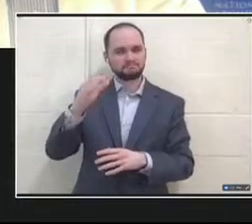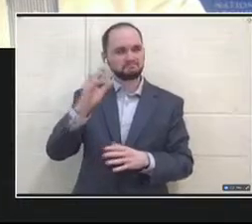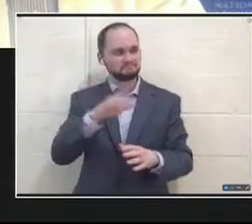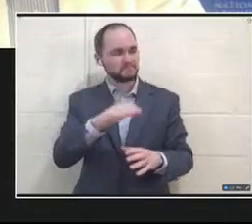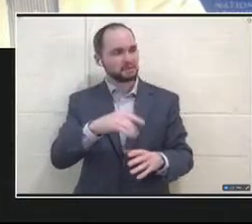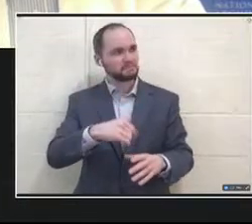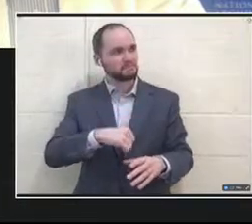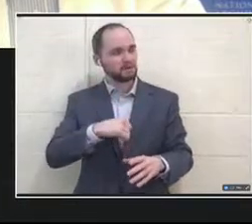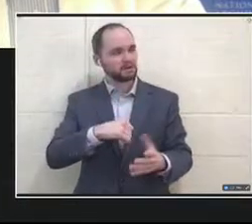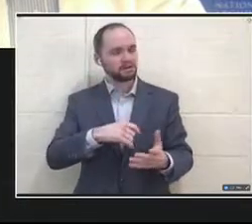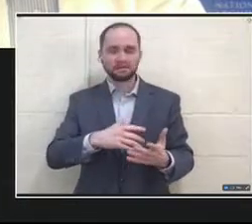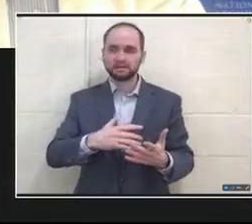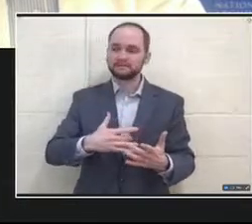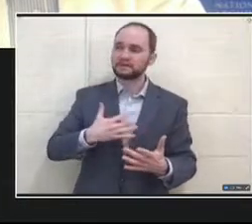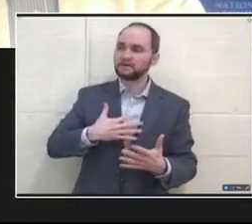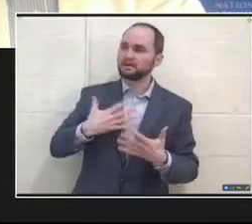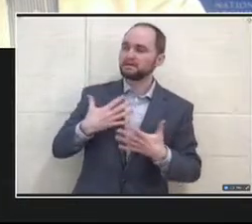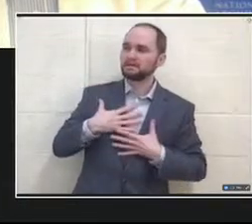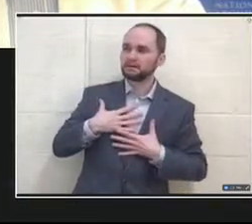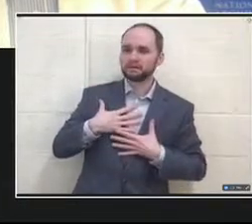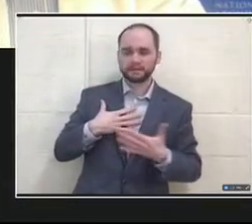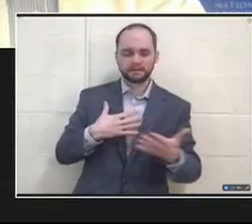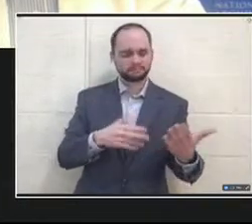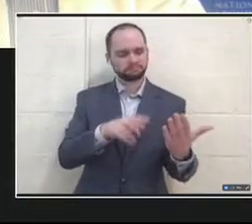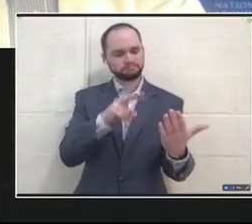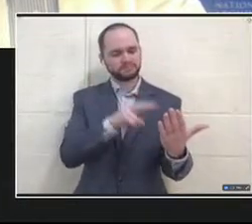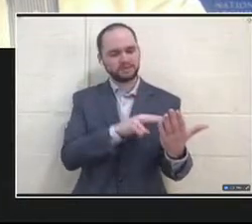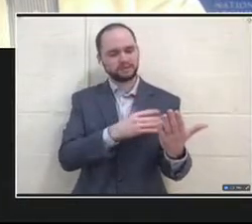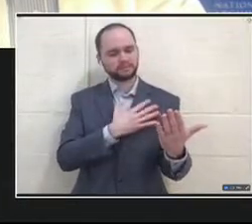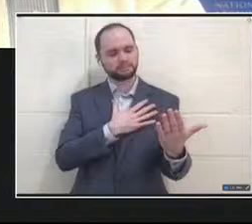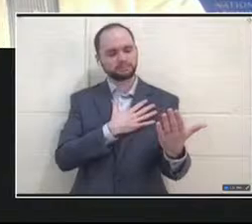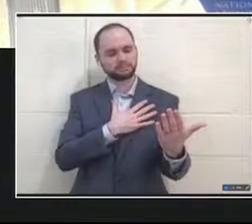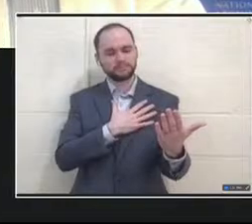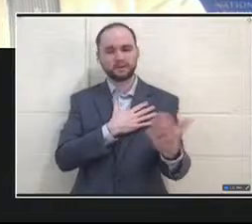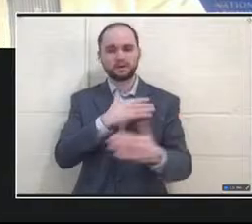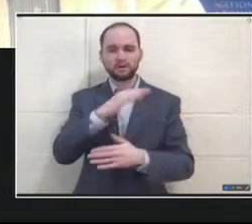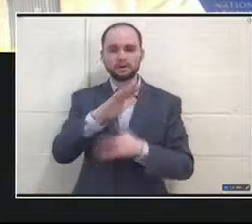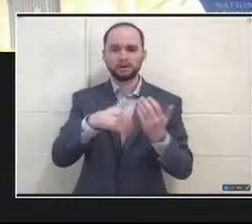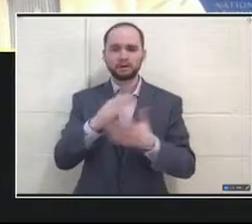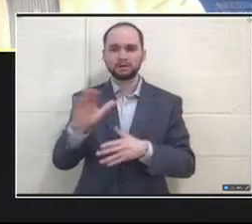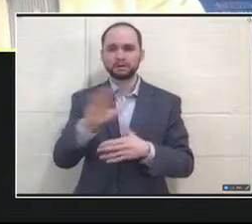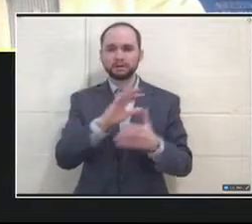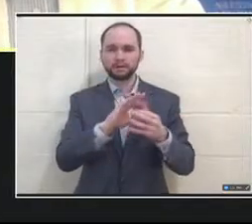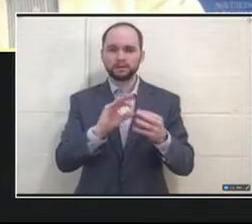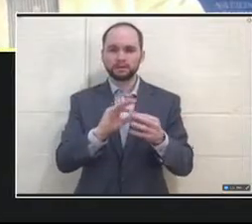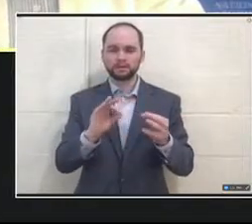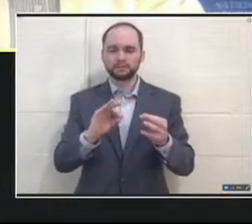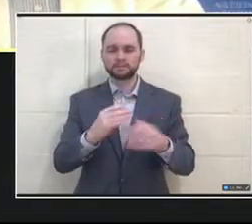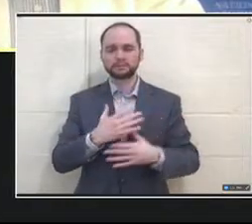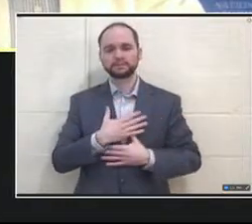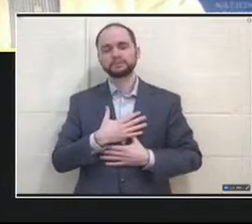Those letters meant a great deal to me. >> Well thank you. And another question.